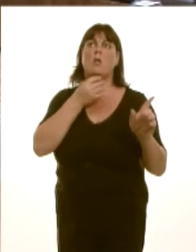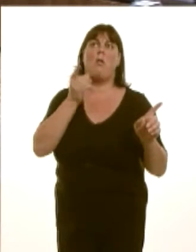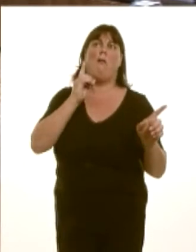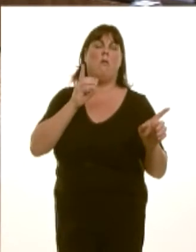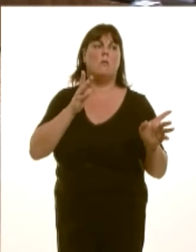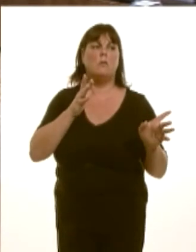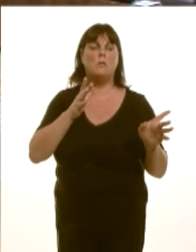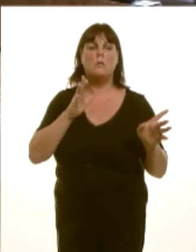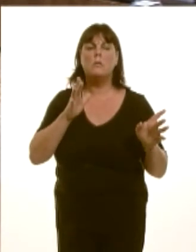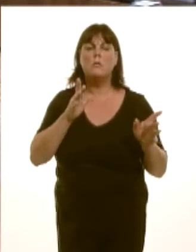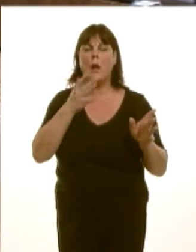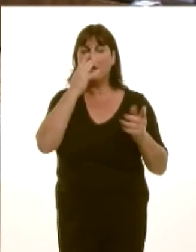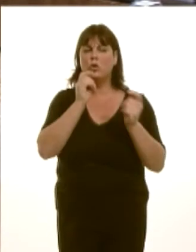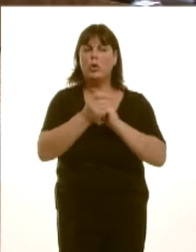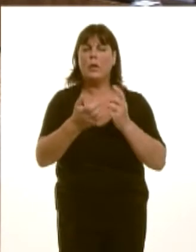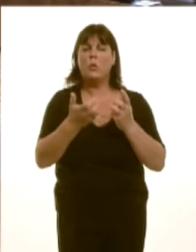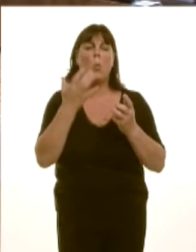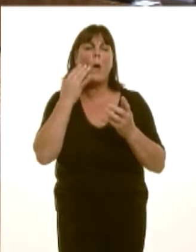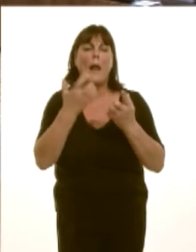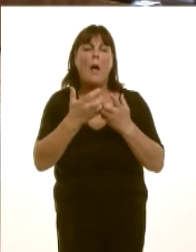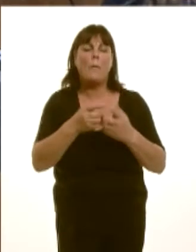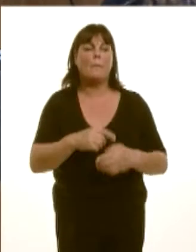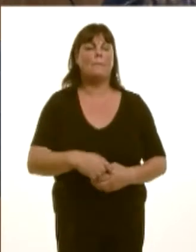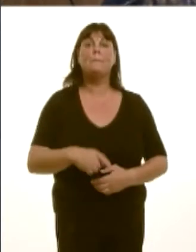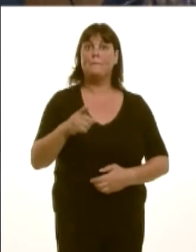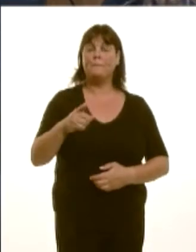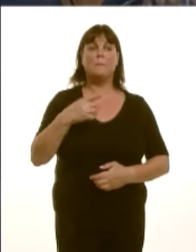When I came to live in Cardiff, I lived in a house with six medical students and I knew